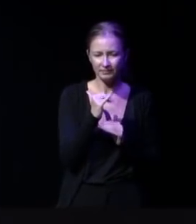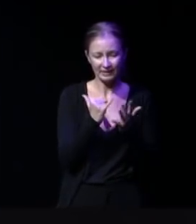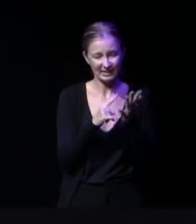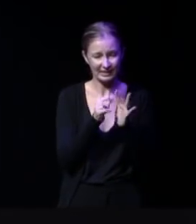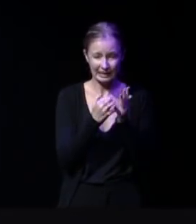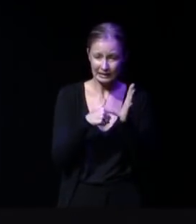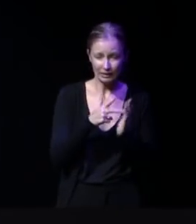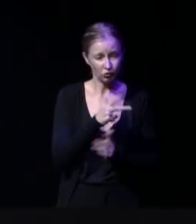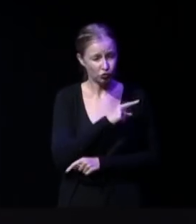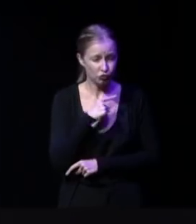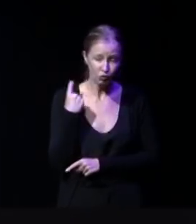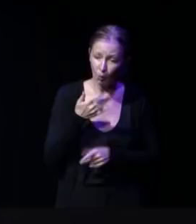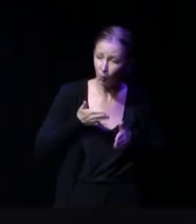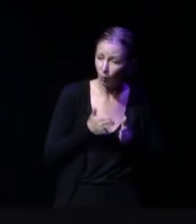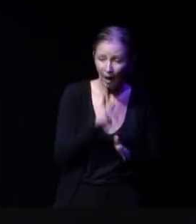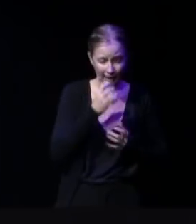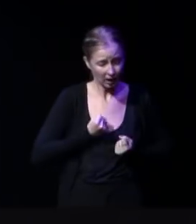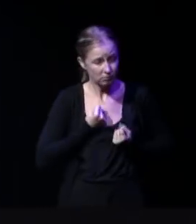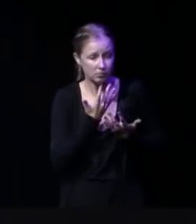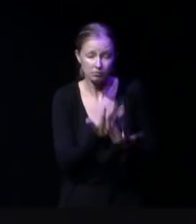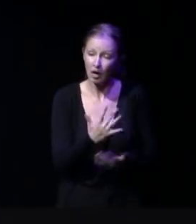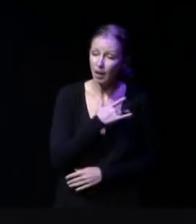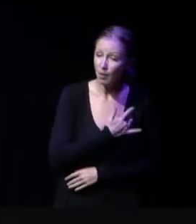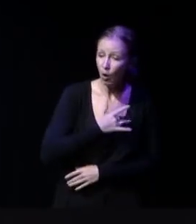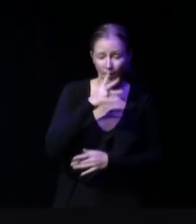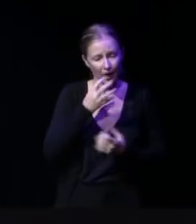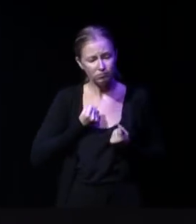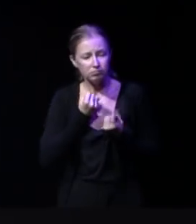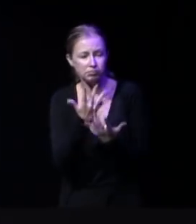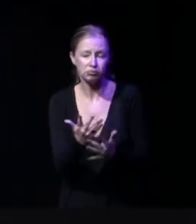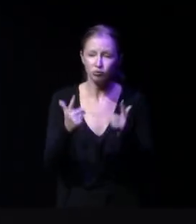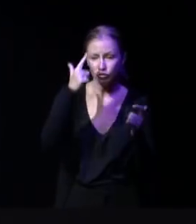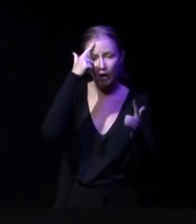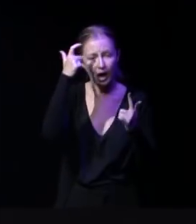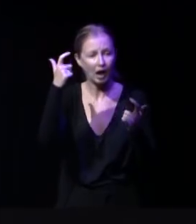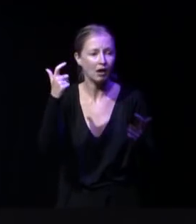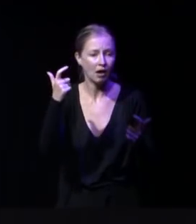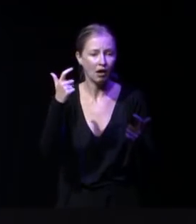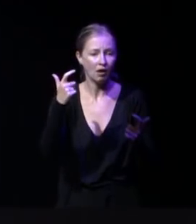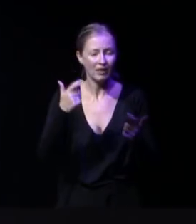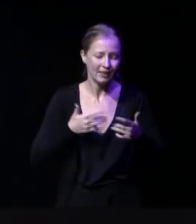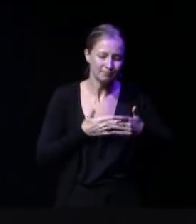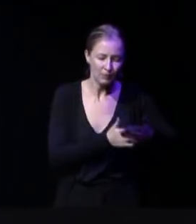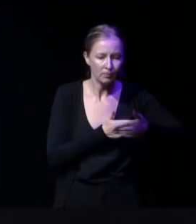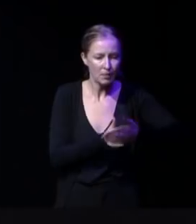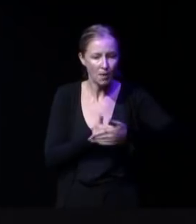where they can't express emotion, where they can't express creativity, where they, you know, they're expected to become soldiers,